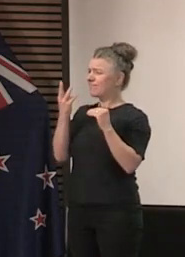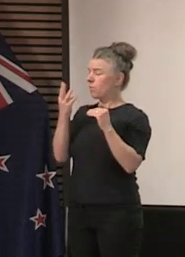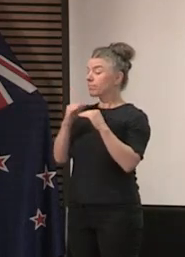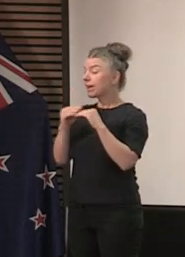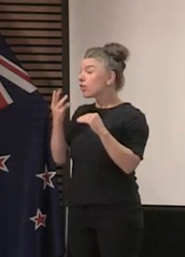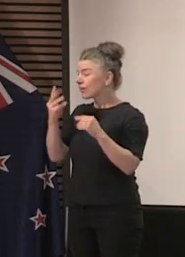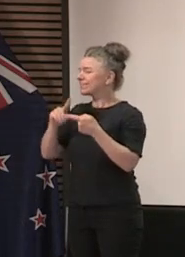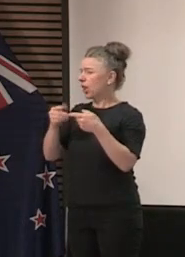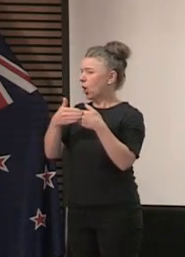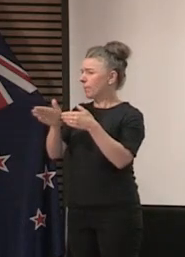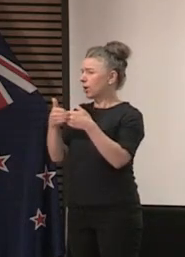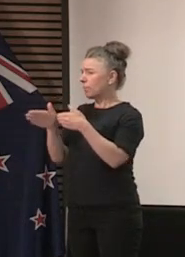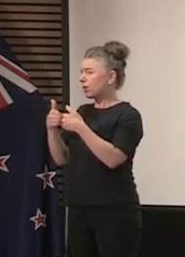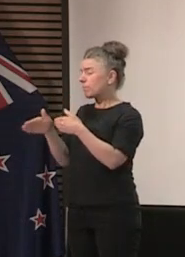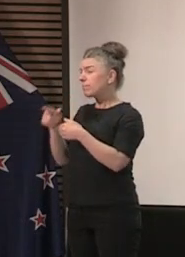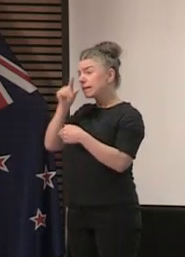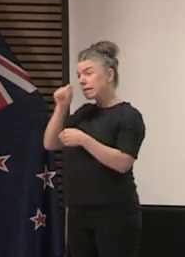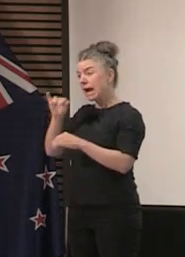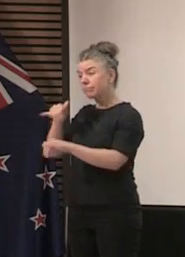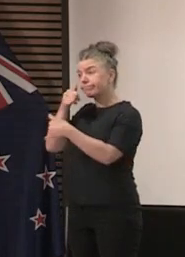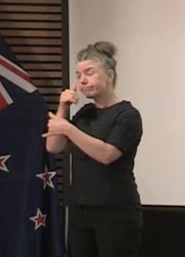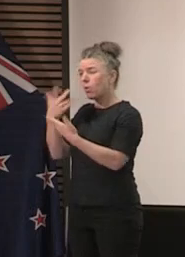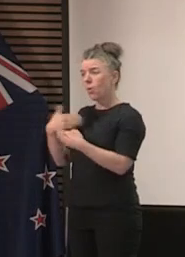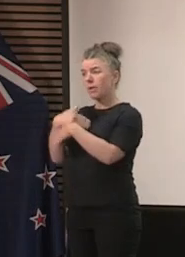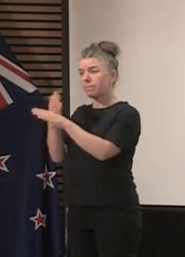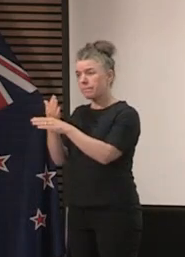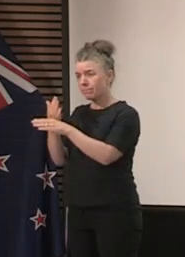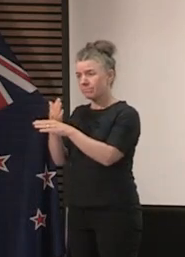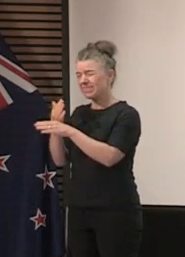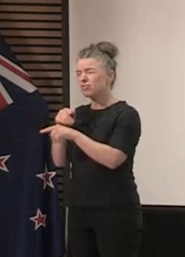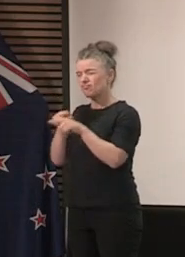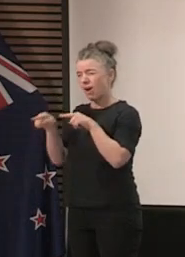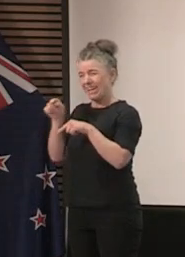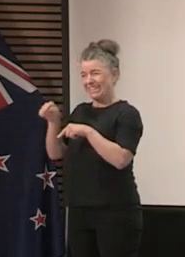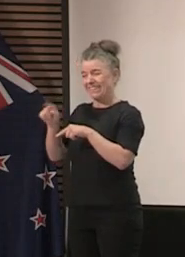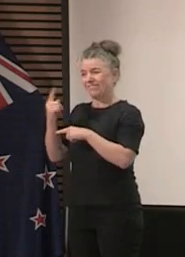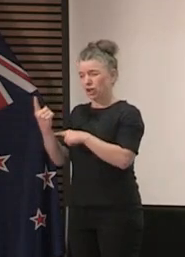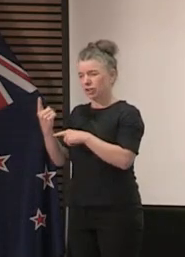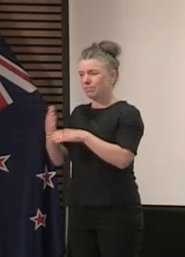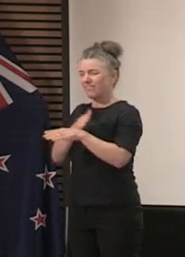will be open, as they have been through alert level 4 and they will be continuing to